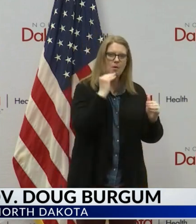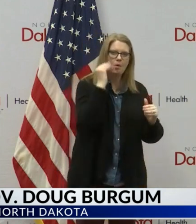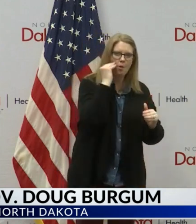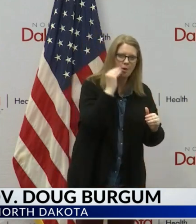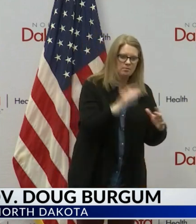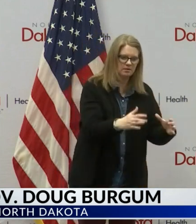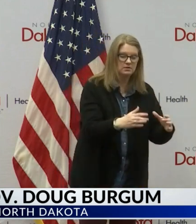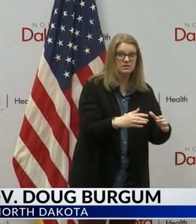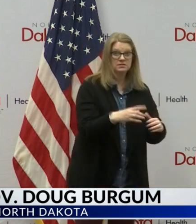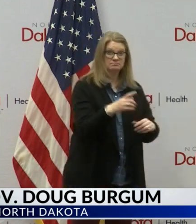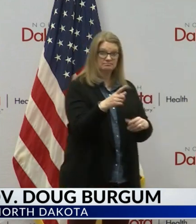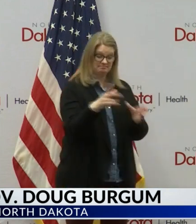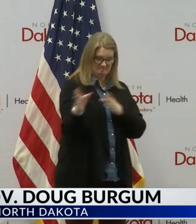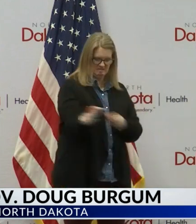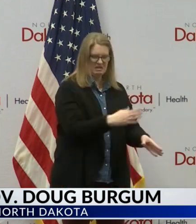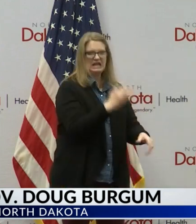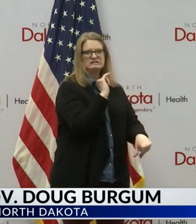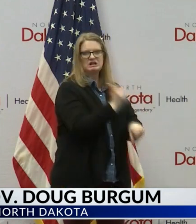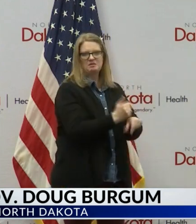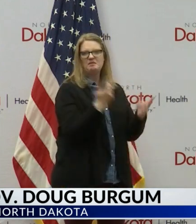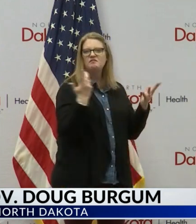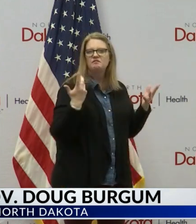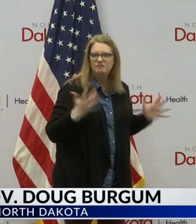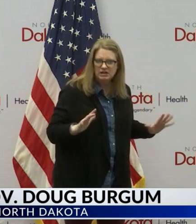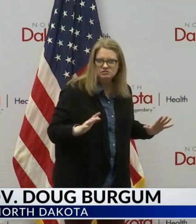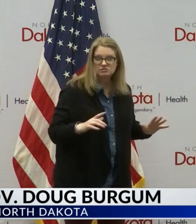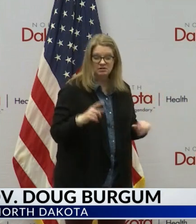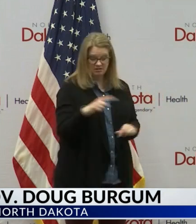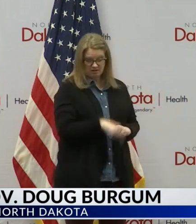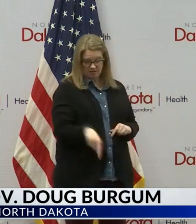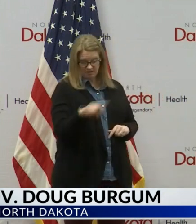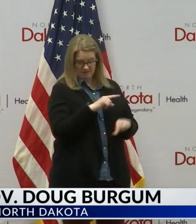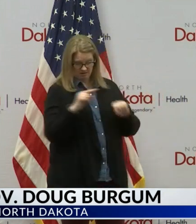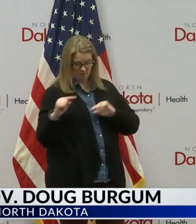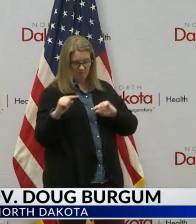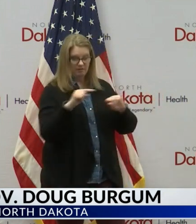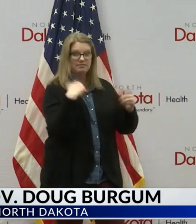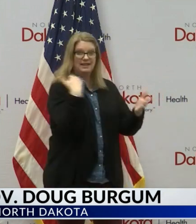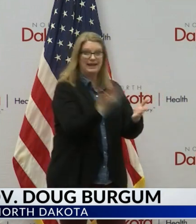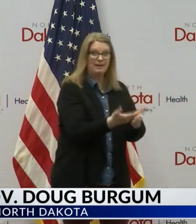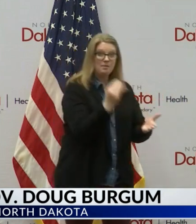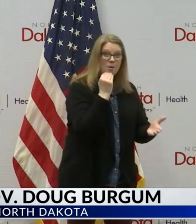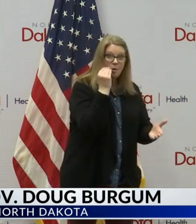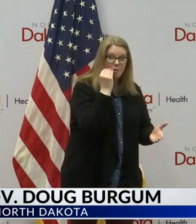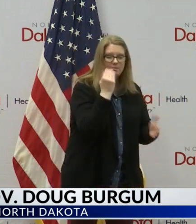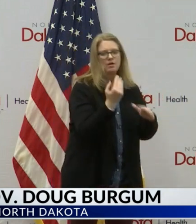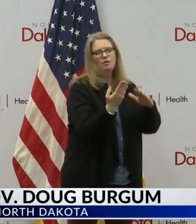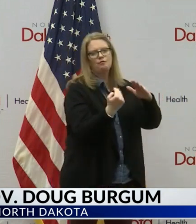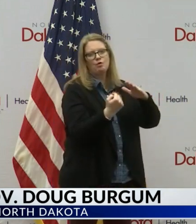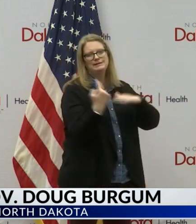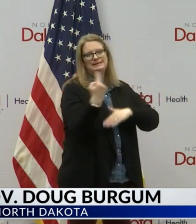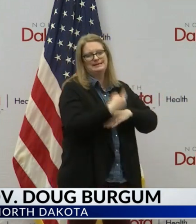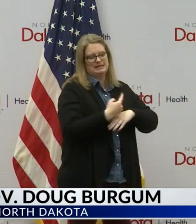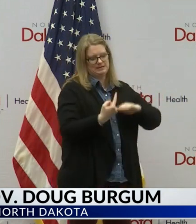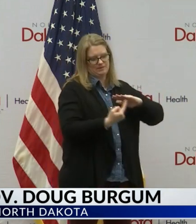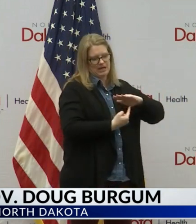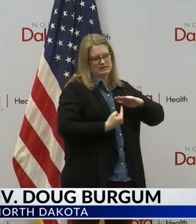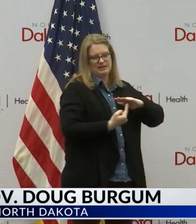200 PEOPLE ON THAT AIRCRAFT. SO, AGAIN, REWELCOME THEM HOME. THERE IS A VERY SOLID PLAN IN